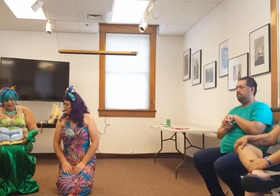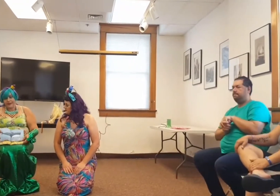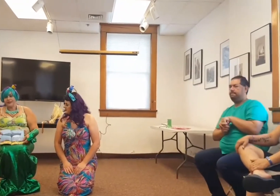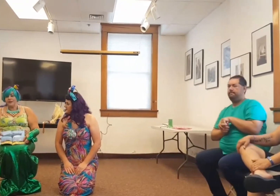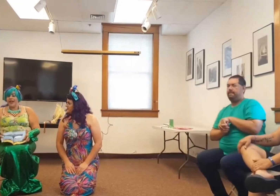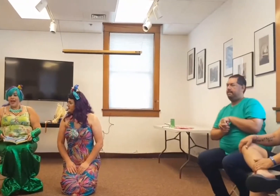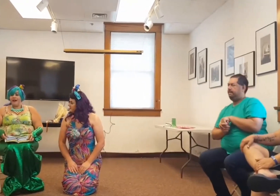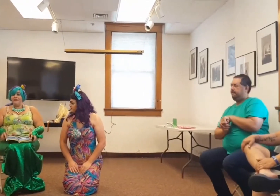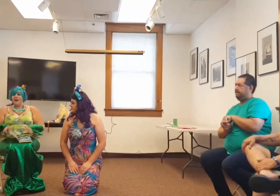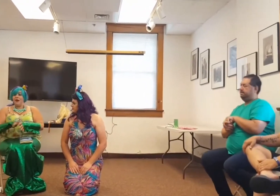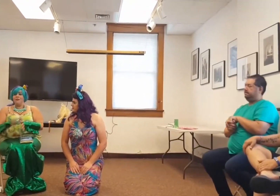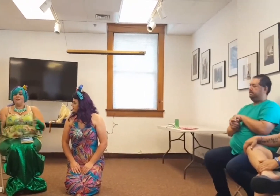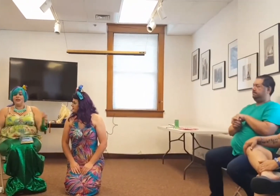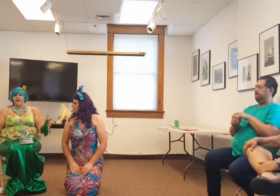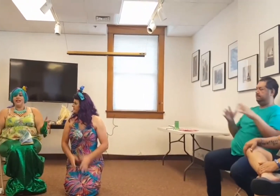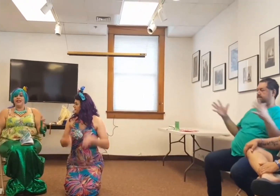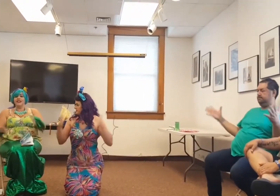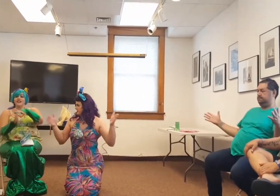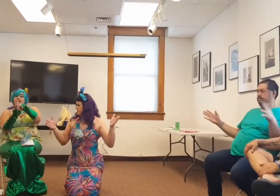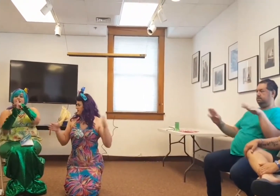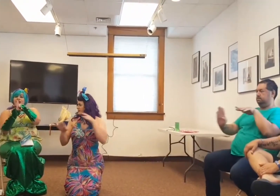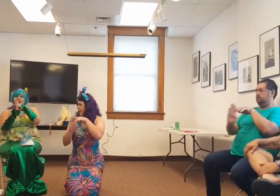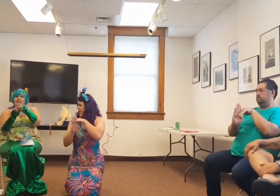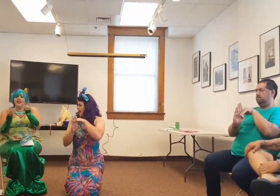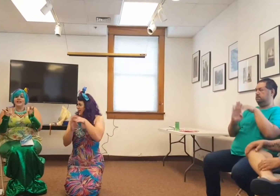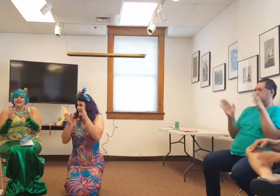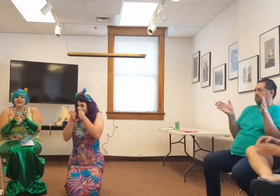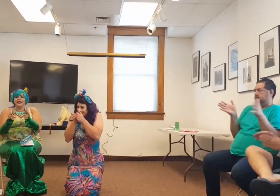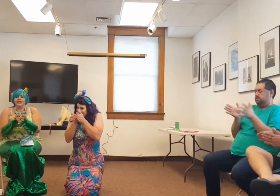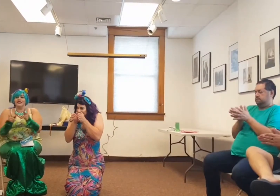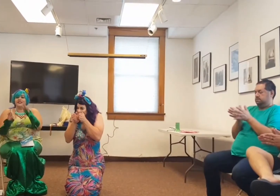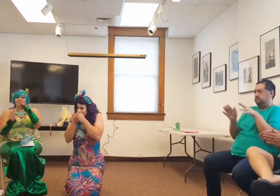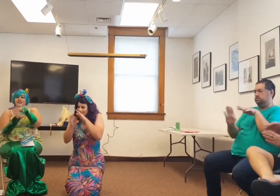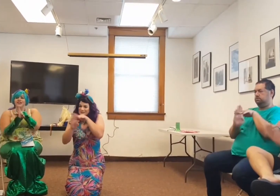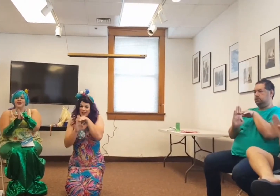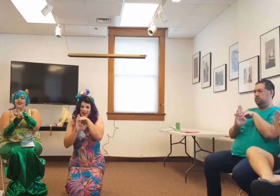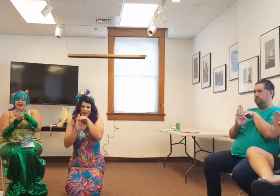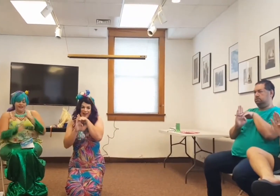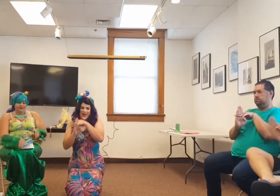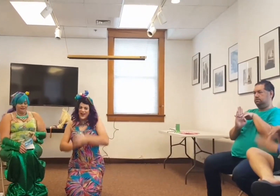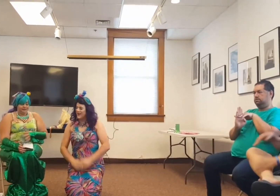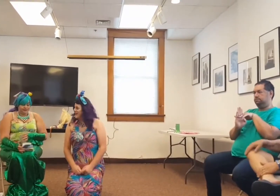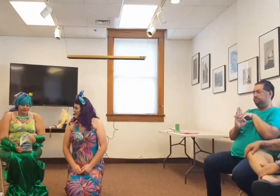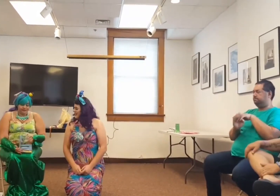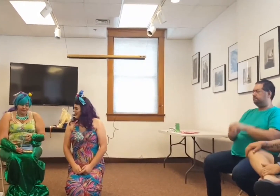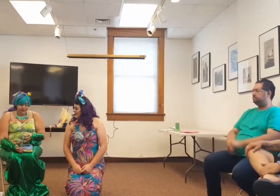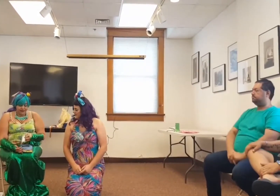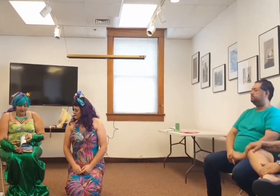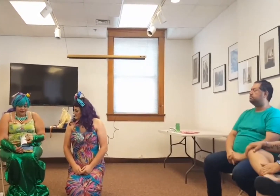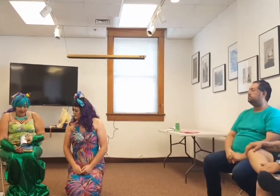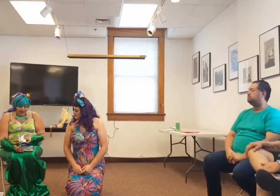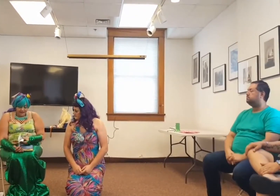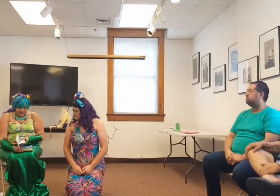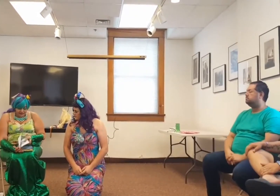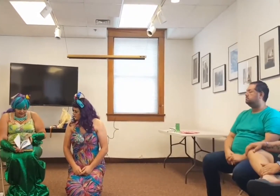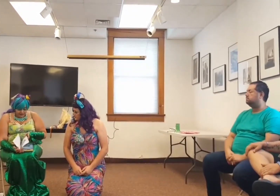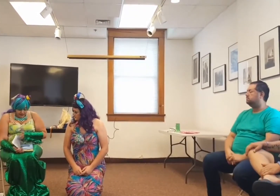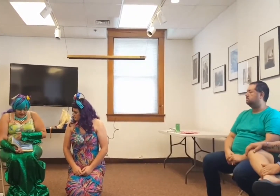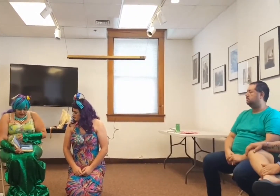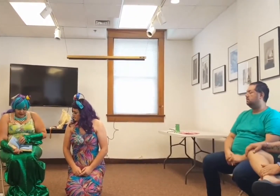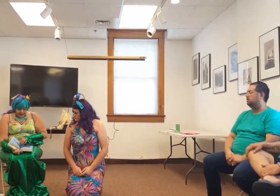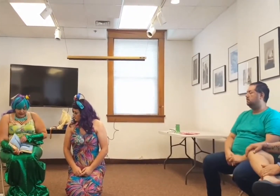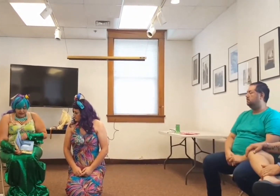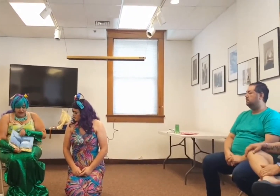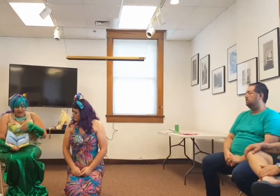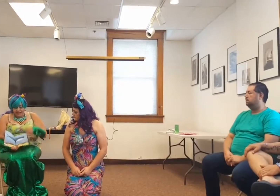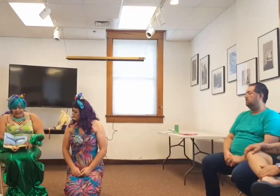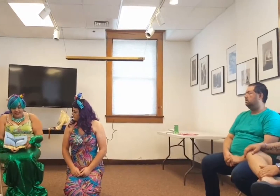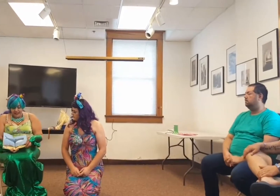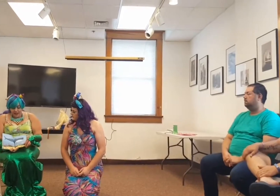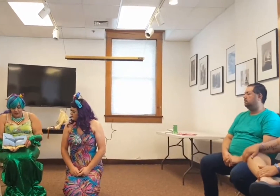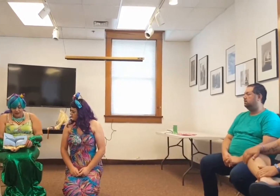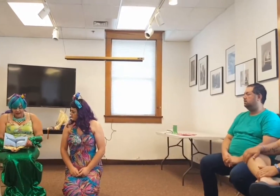So we have Big shark. Little shark. All right. Okay? You guys can sign along with Zae.